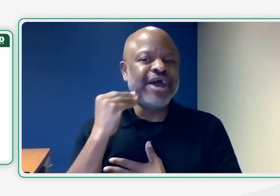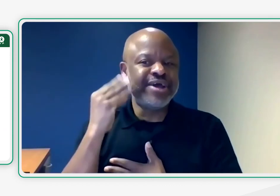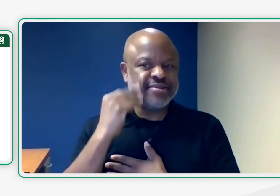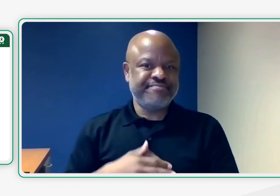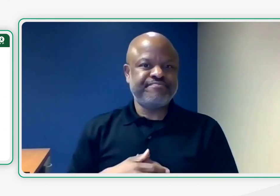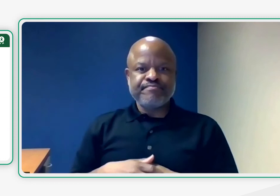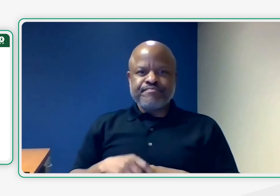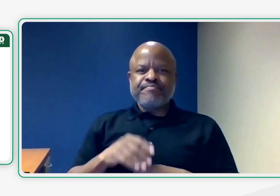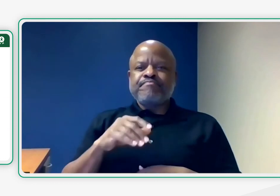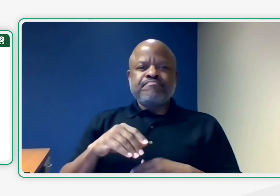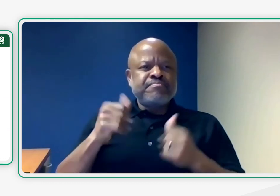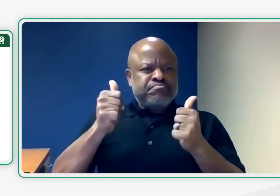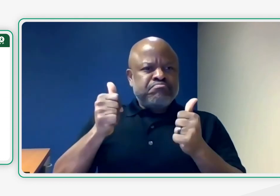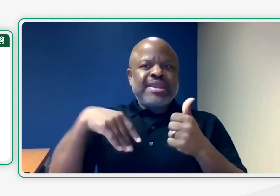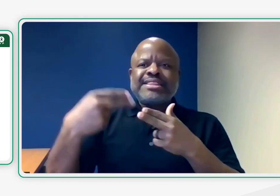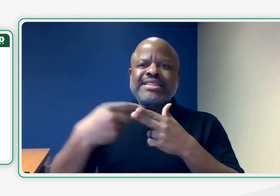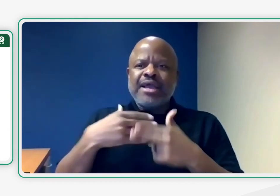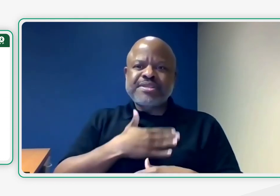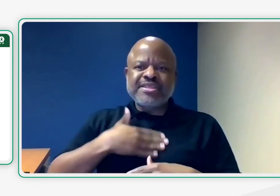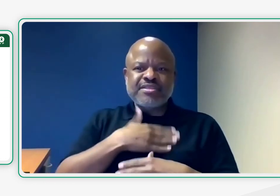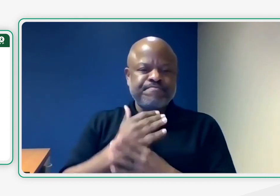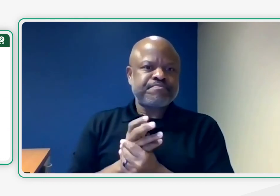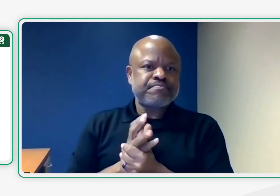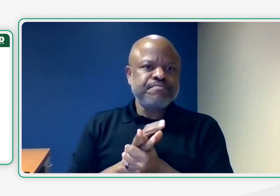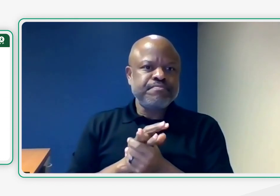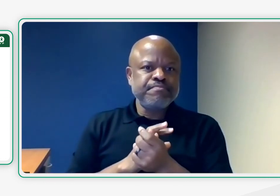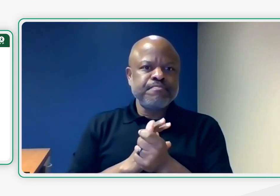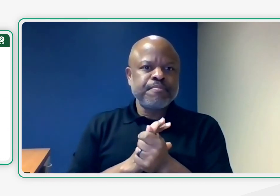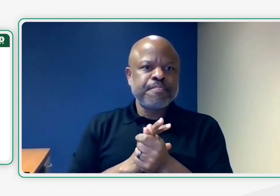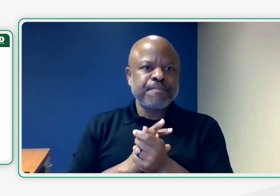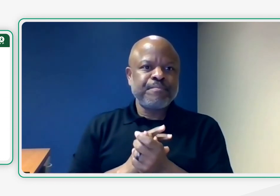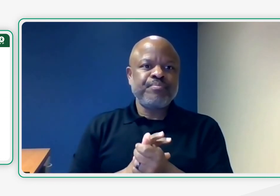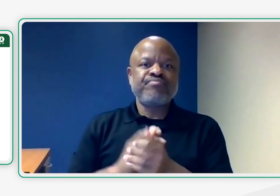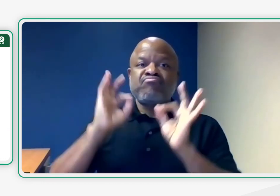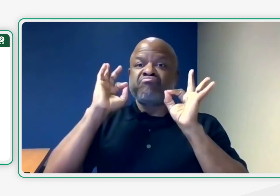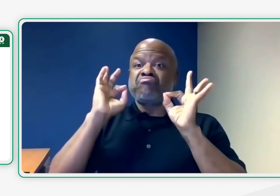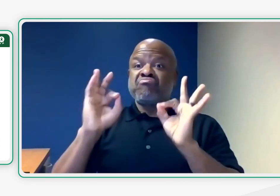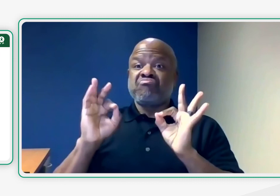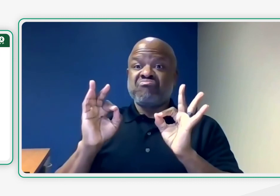a cruise. Again, you're purchasing the experience, instead of thinking of it as the pain of buying.